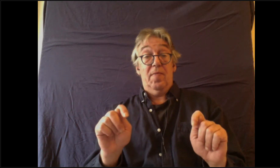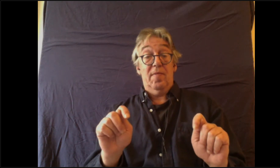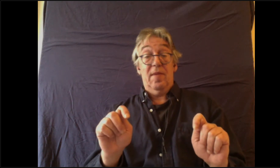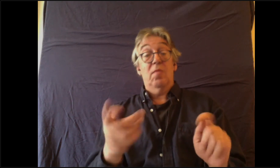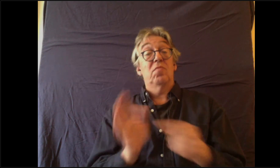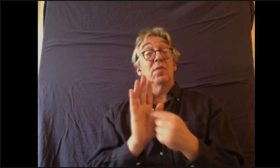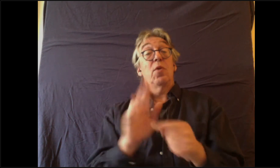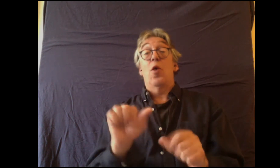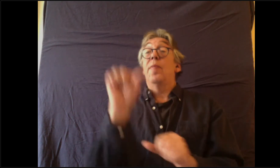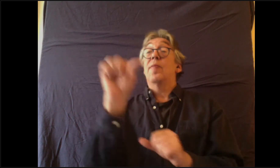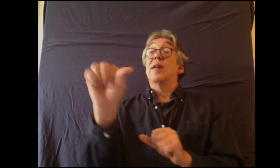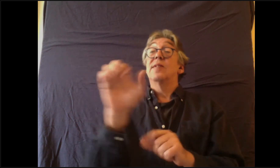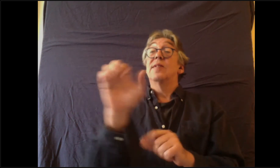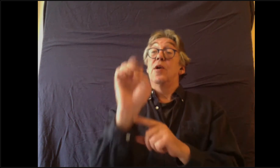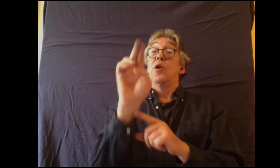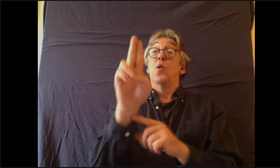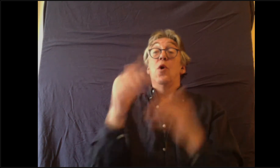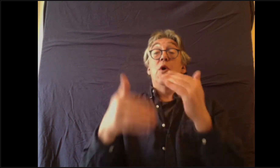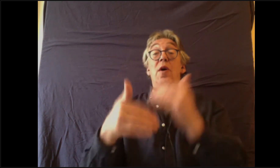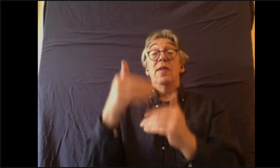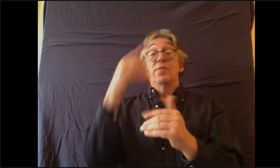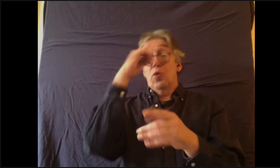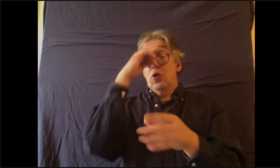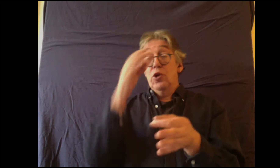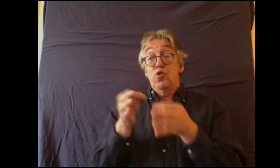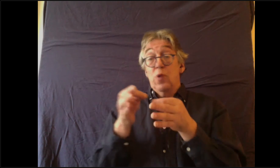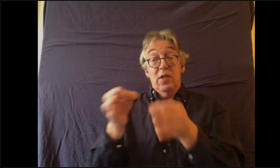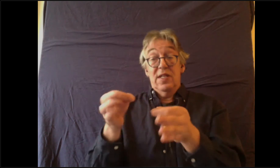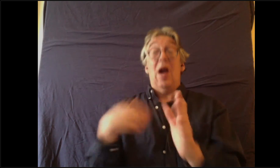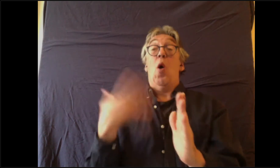we reach out to our other partners, to the Africa Disability Forum,